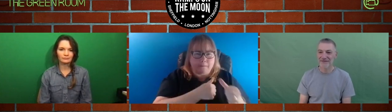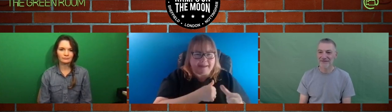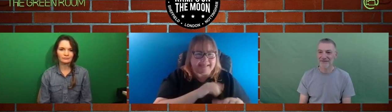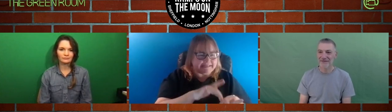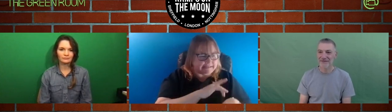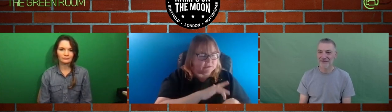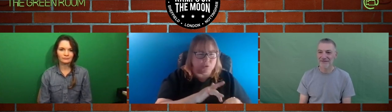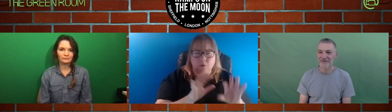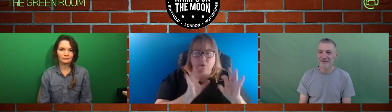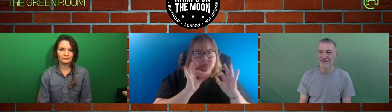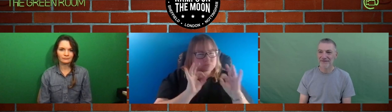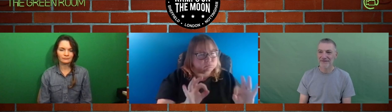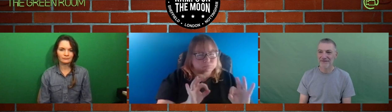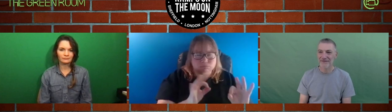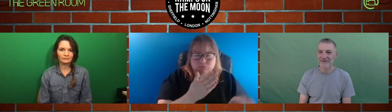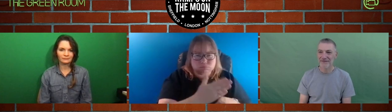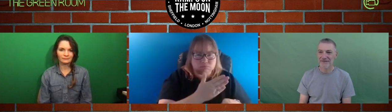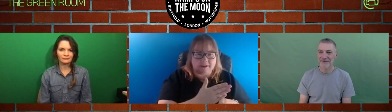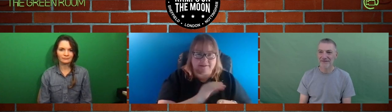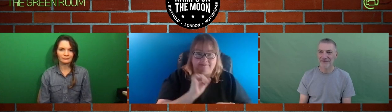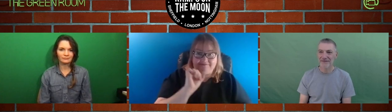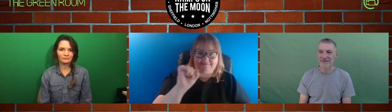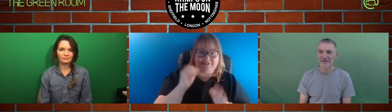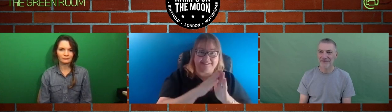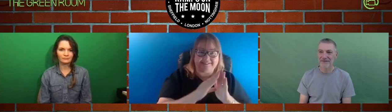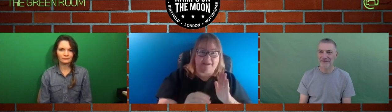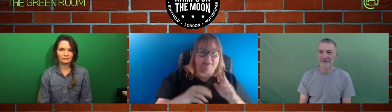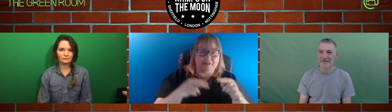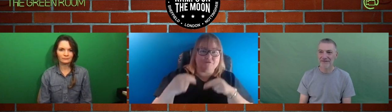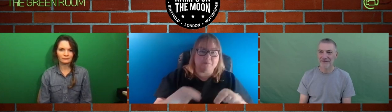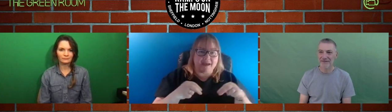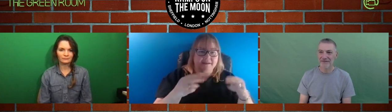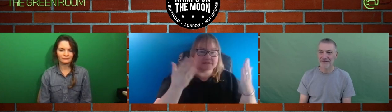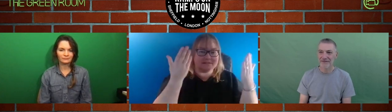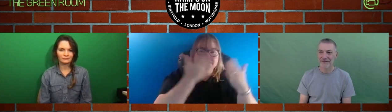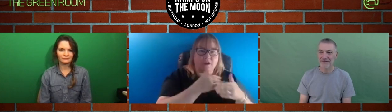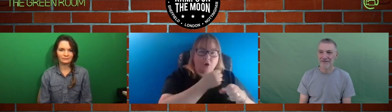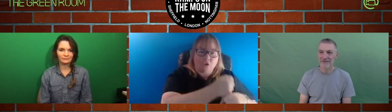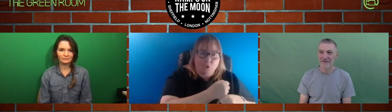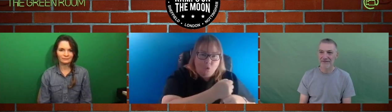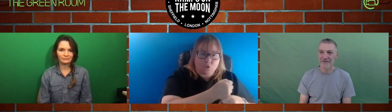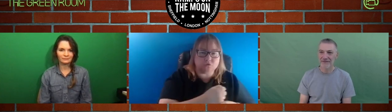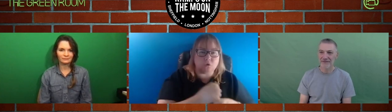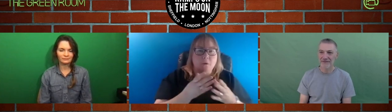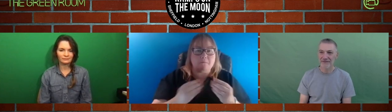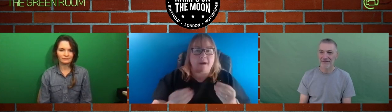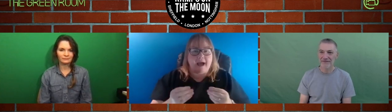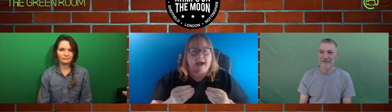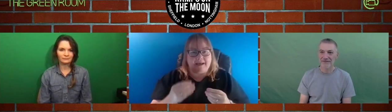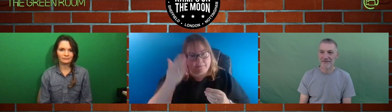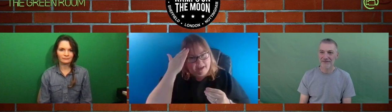Dark Horse where Rebekah goes and like Mind the Gap theatre company in Bradford and also places like Leed's Playhouse